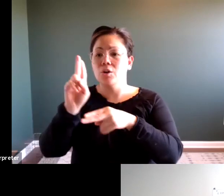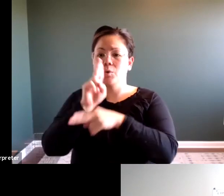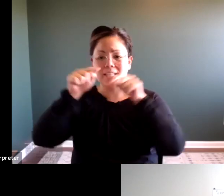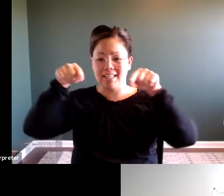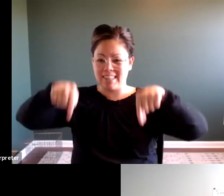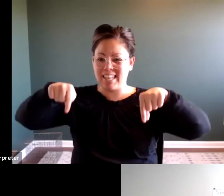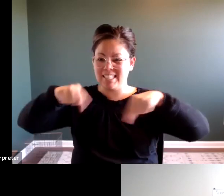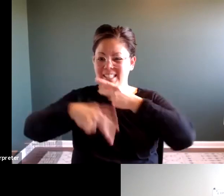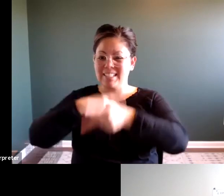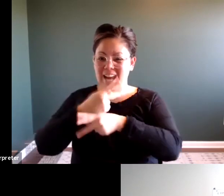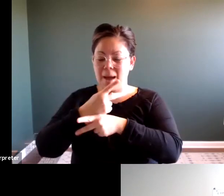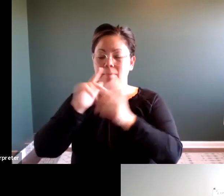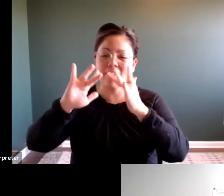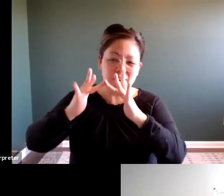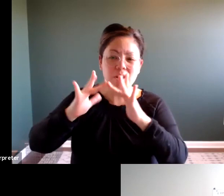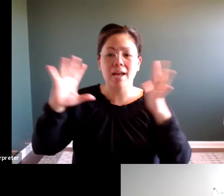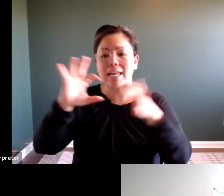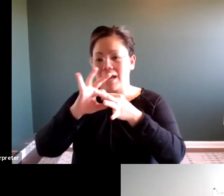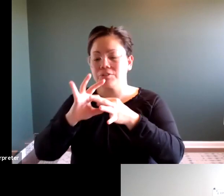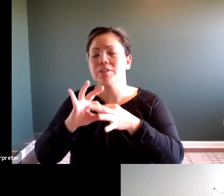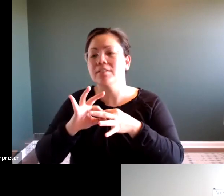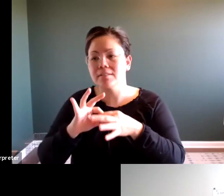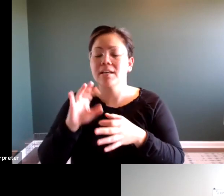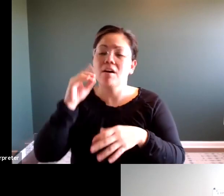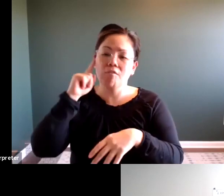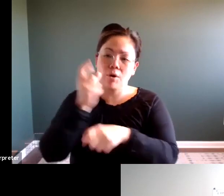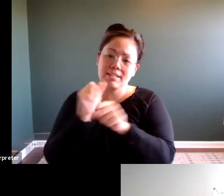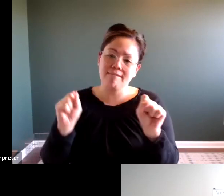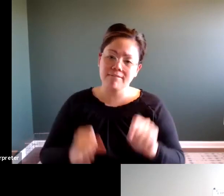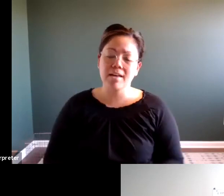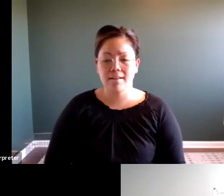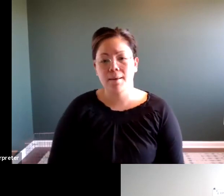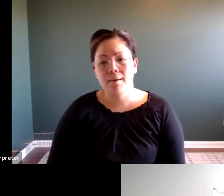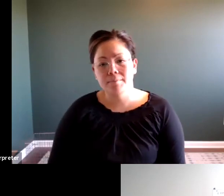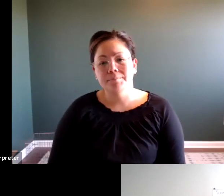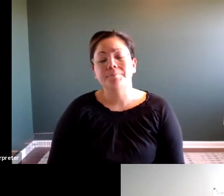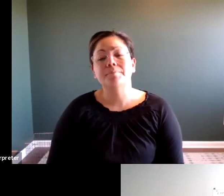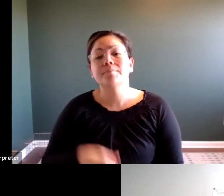these types of avenues to do so and do so in a safe manner. So there are some recent discussions